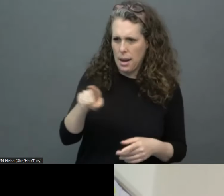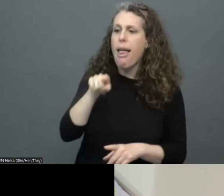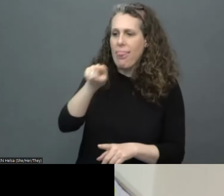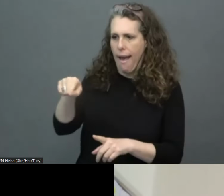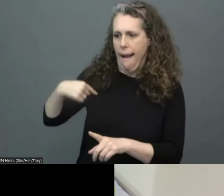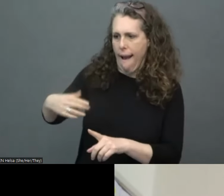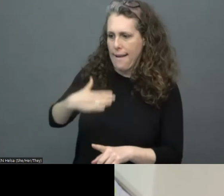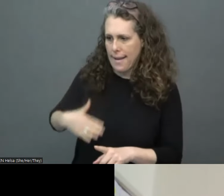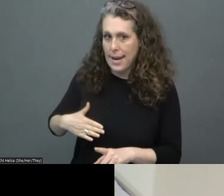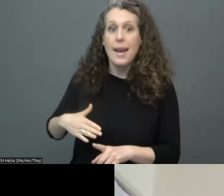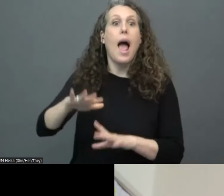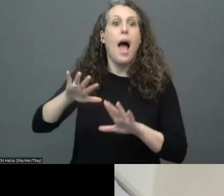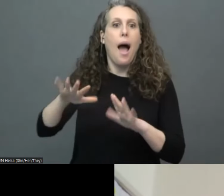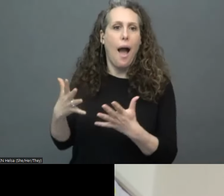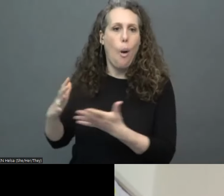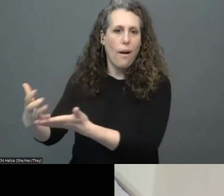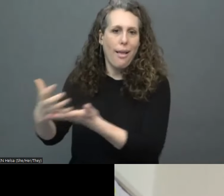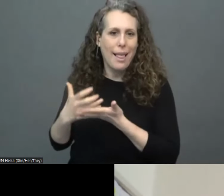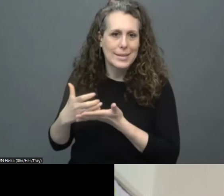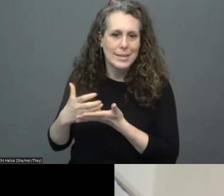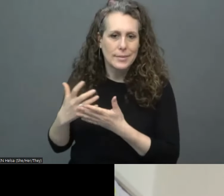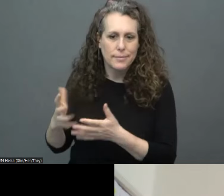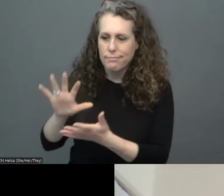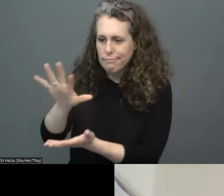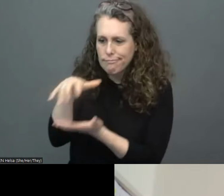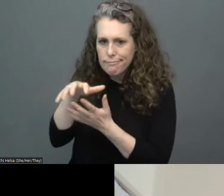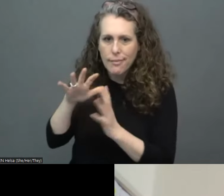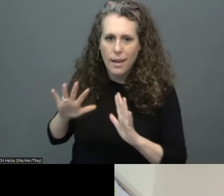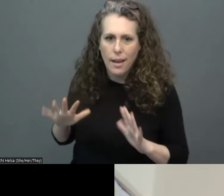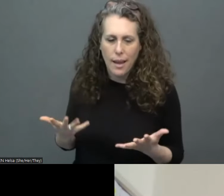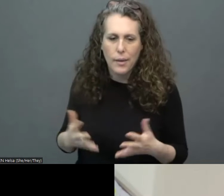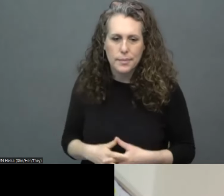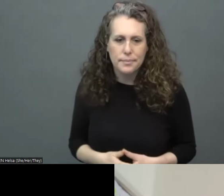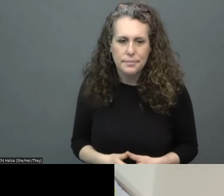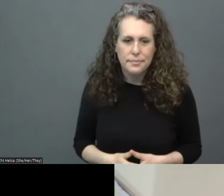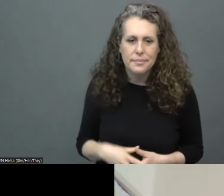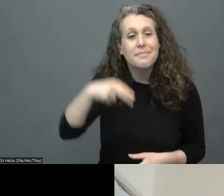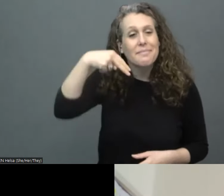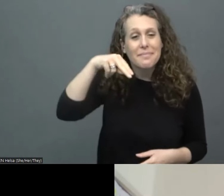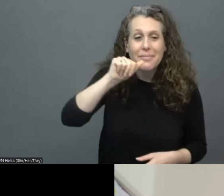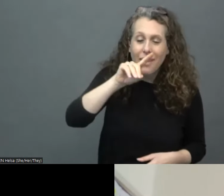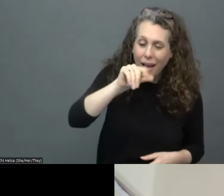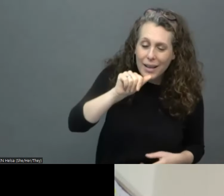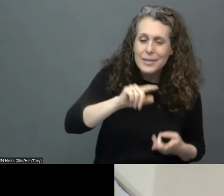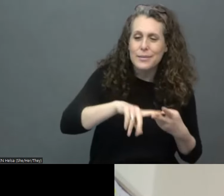Data is mentioned today a few times. Nadia and Ulrike and Sarah mentioned.